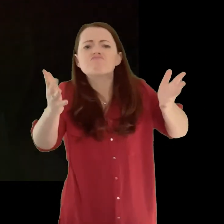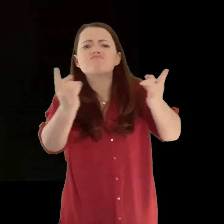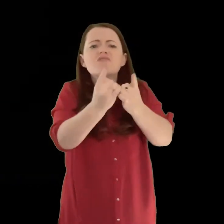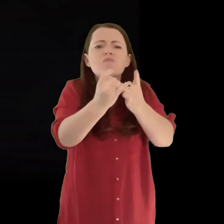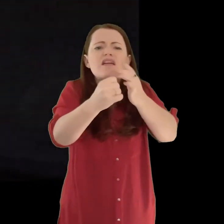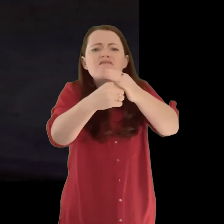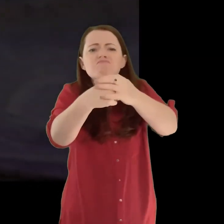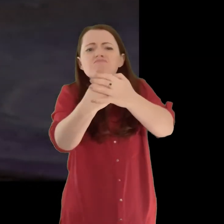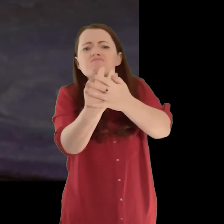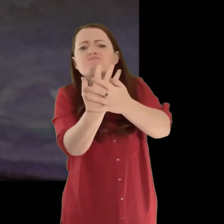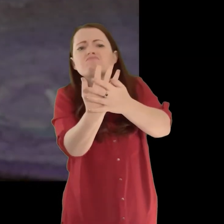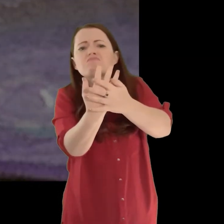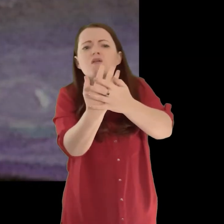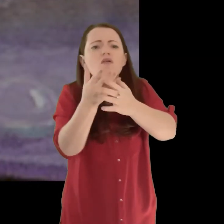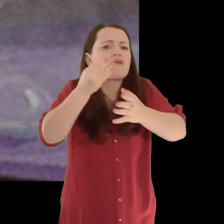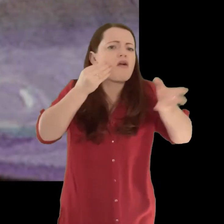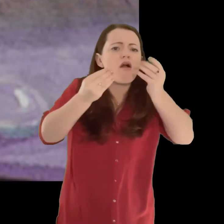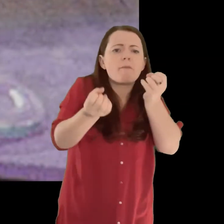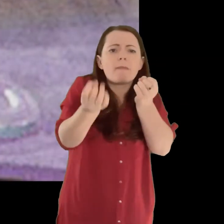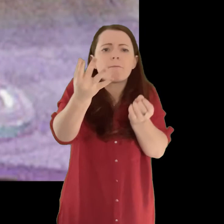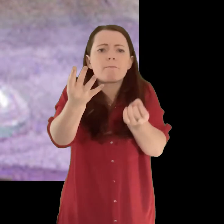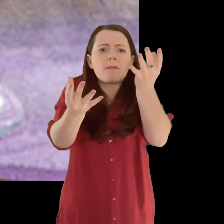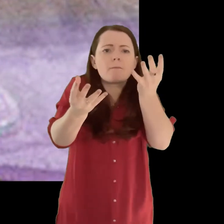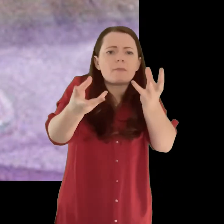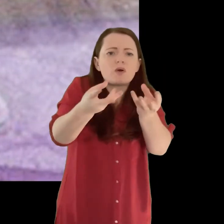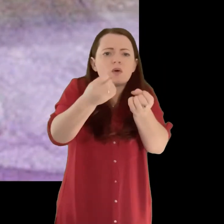in a deep purple liquid First a plopping and then a hissing